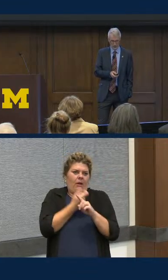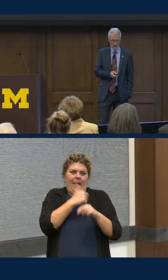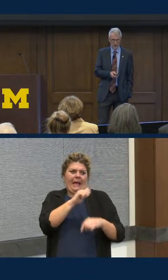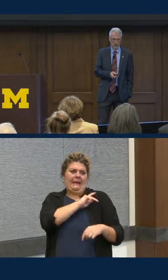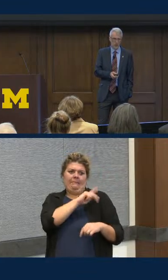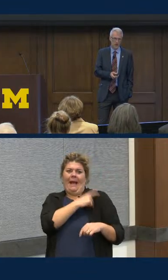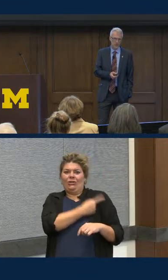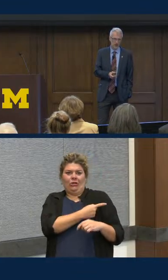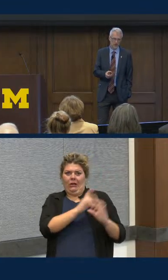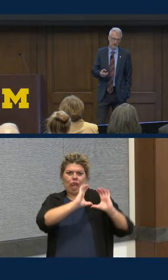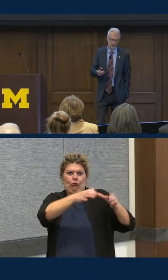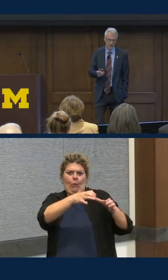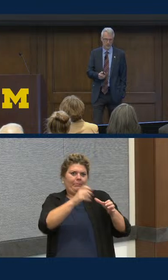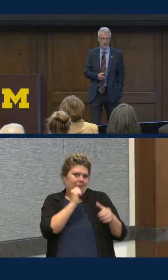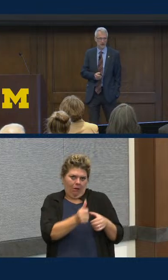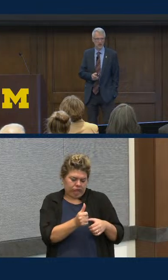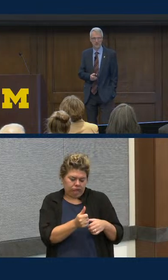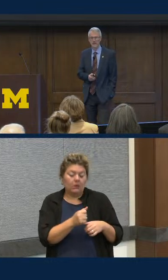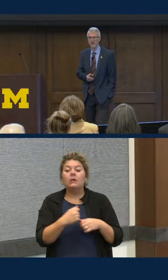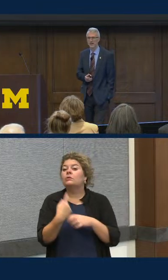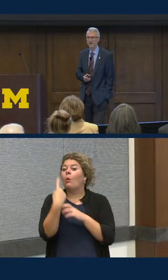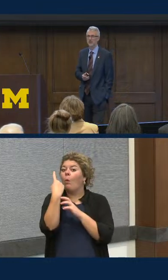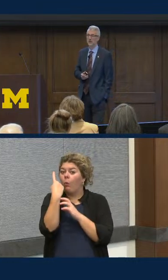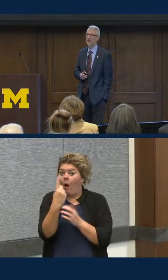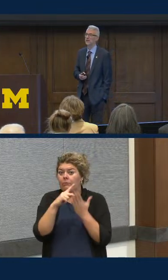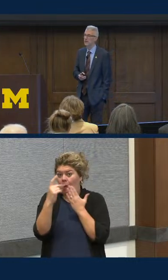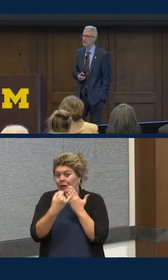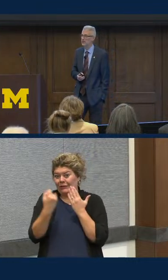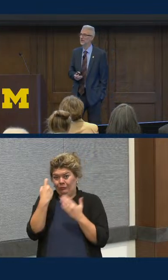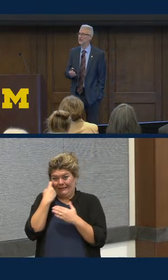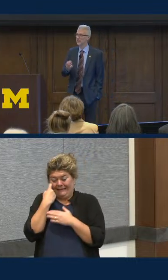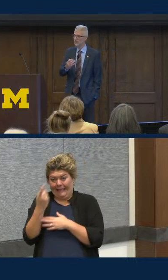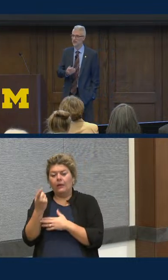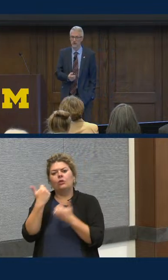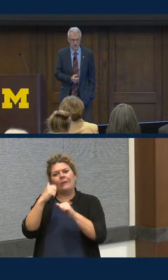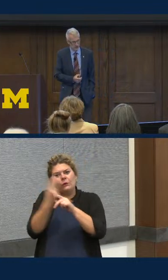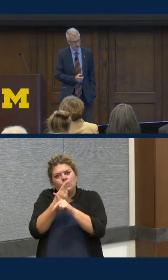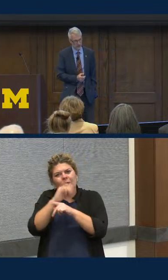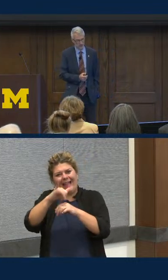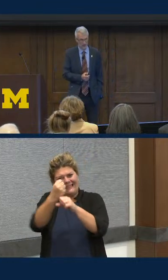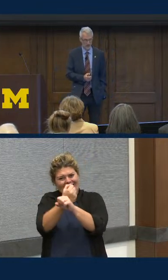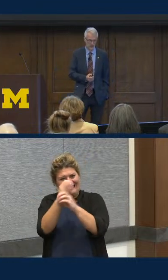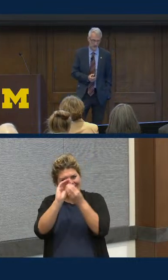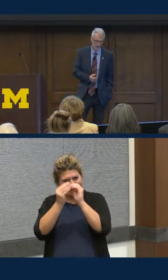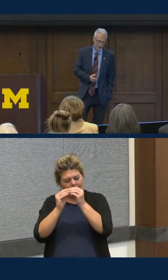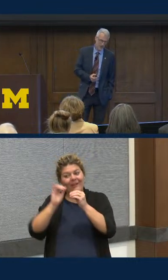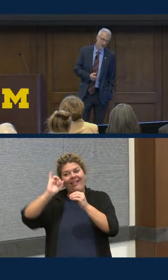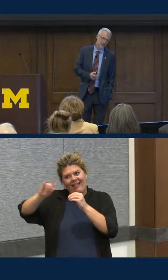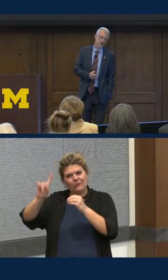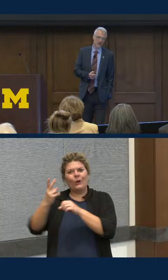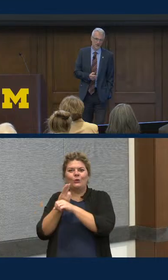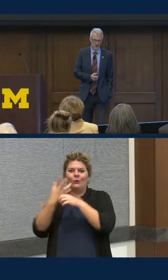we have been working on recently is trying to use statistics and this is where the machine learning comes in. So if you